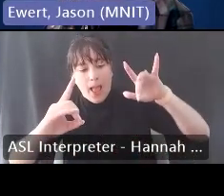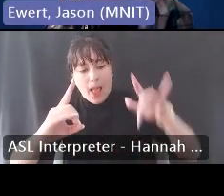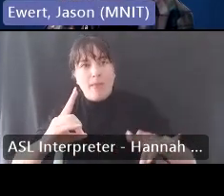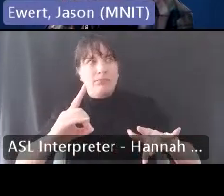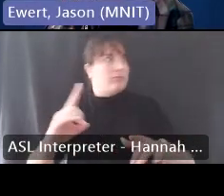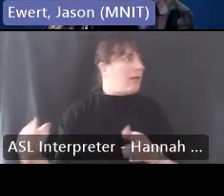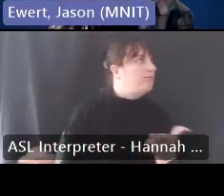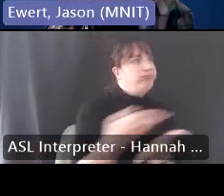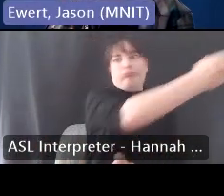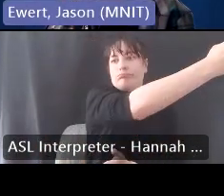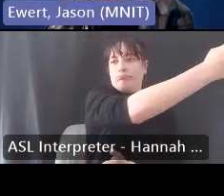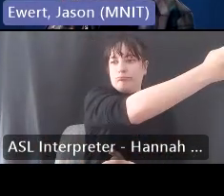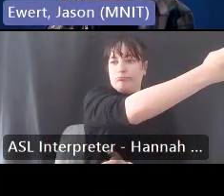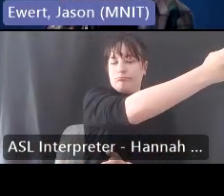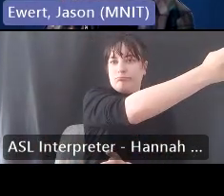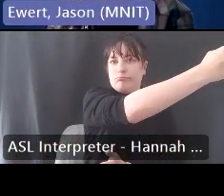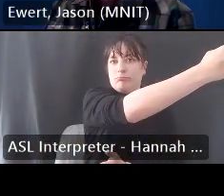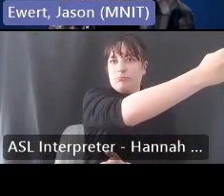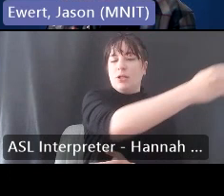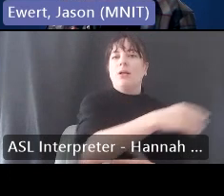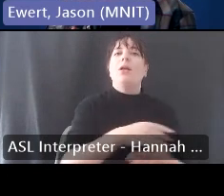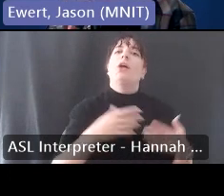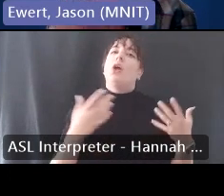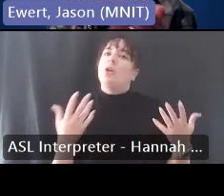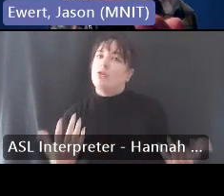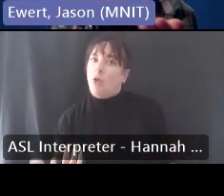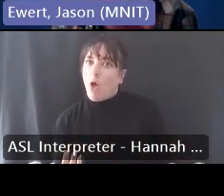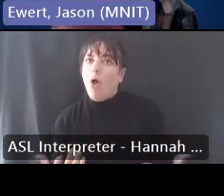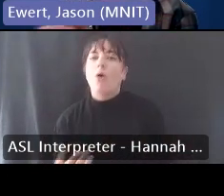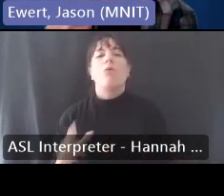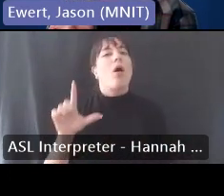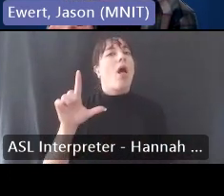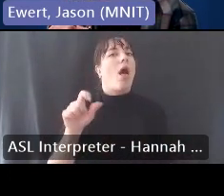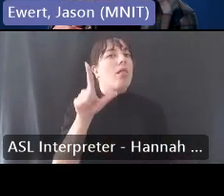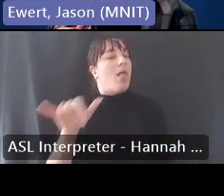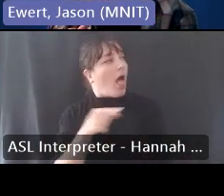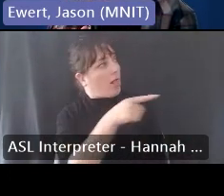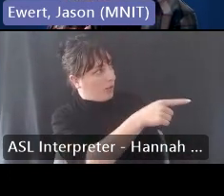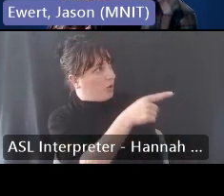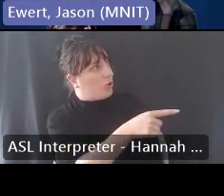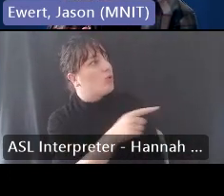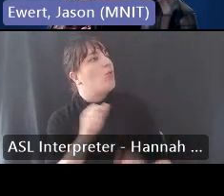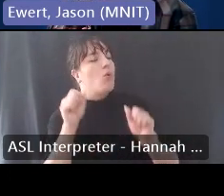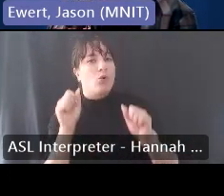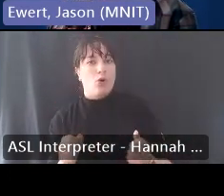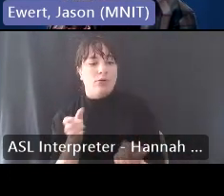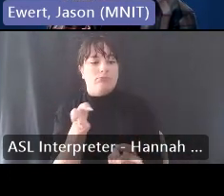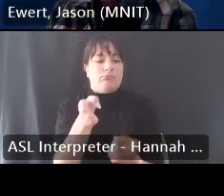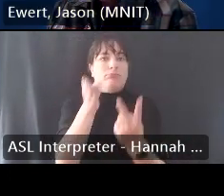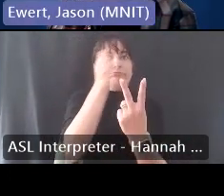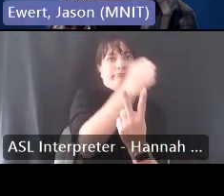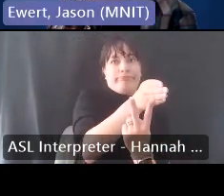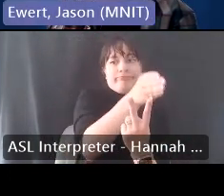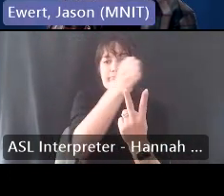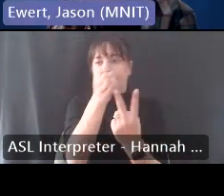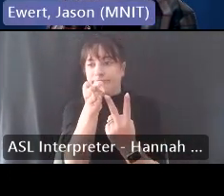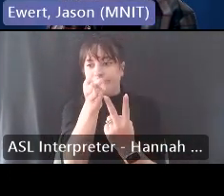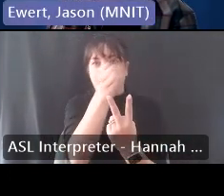So Lolly would go back and forth, or entering into an input box would give you an audible click,